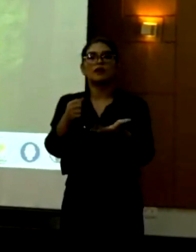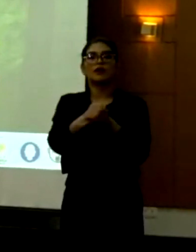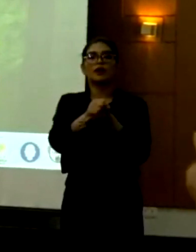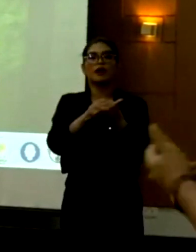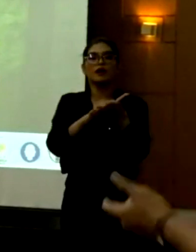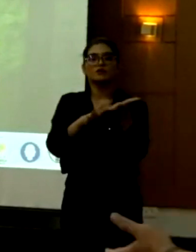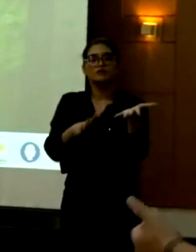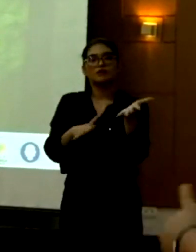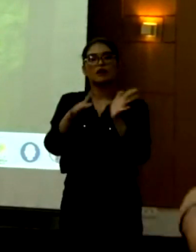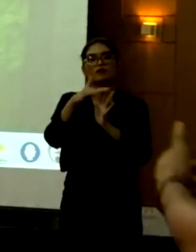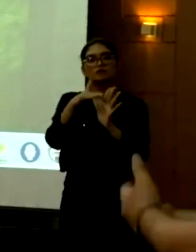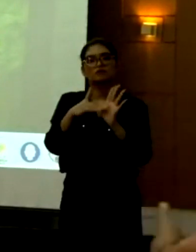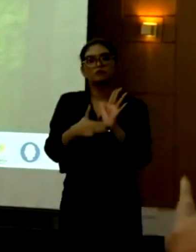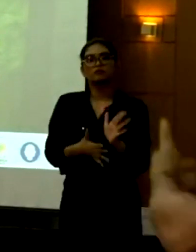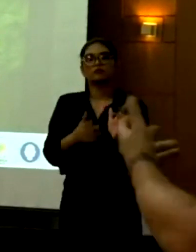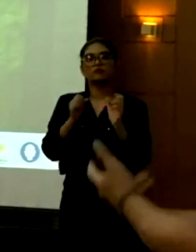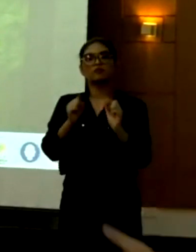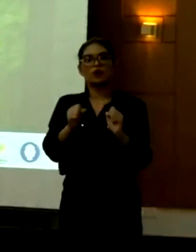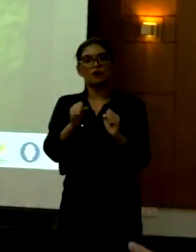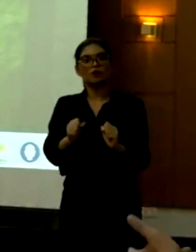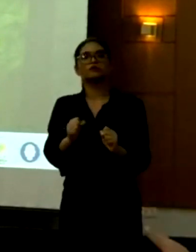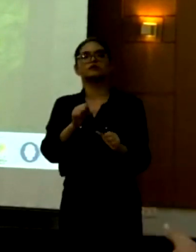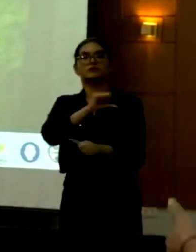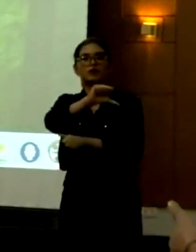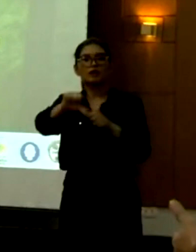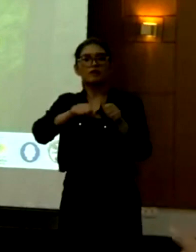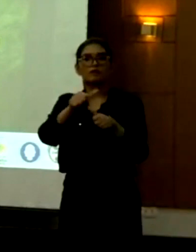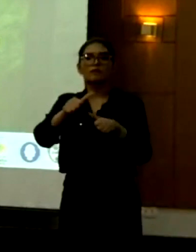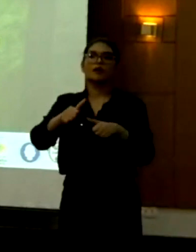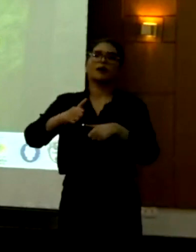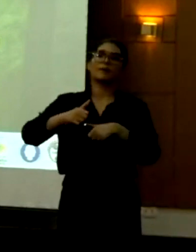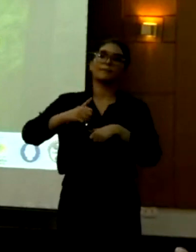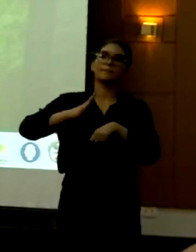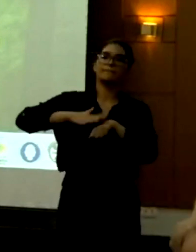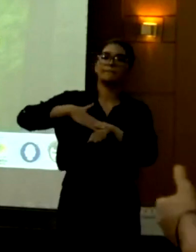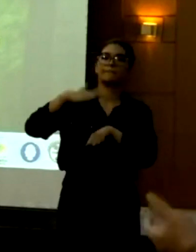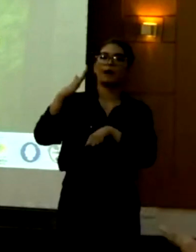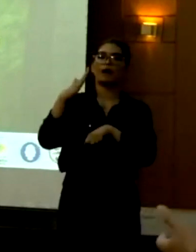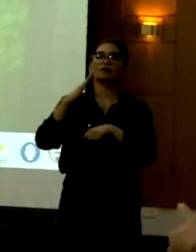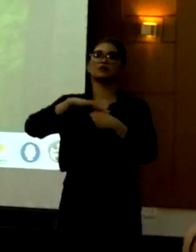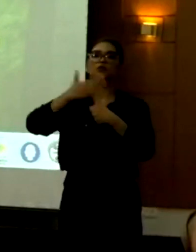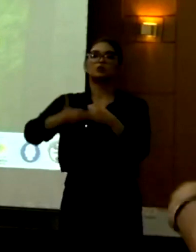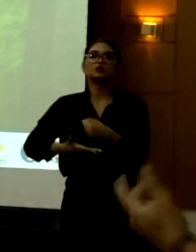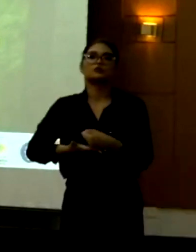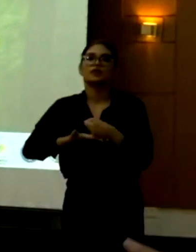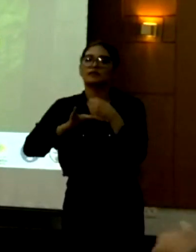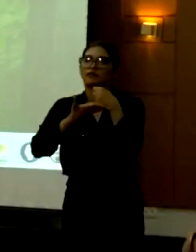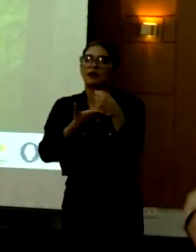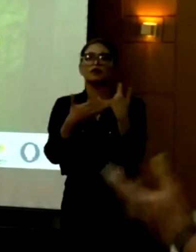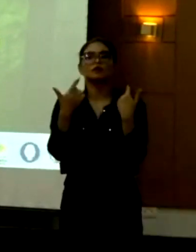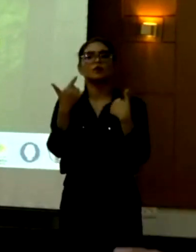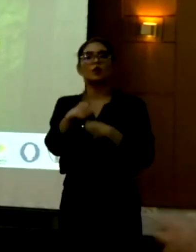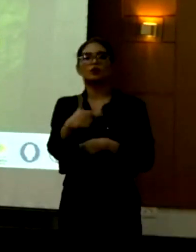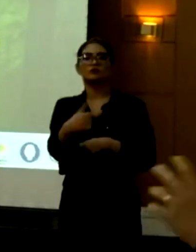can become more sustainable activities without having a clash, be it political, socio-eastern